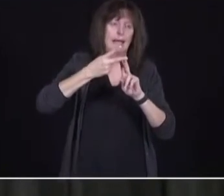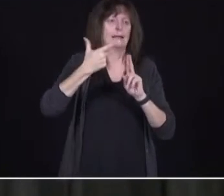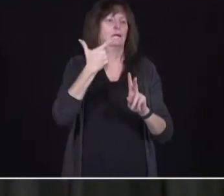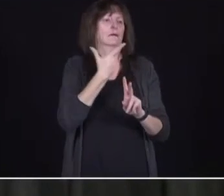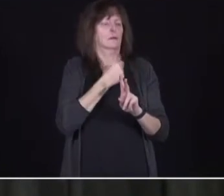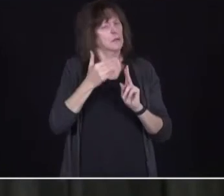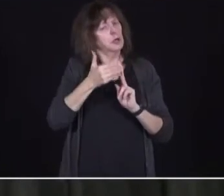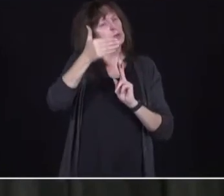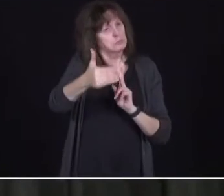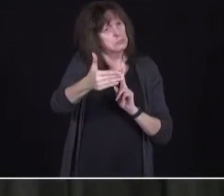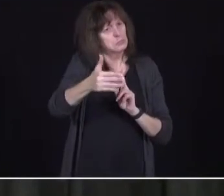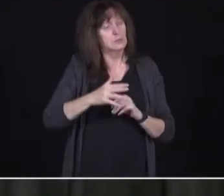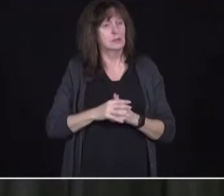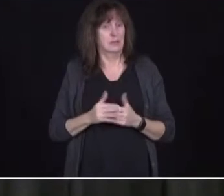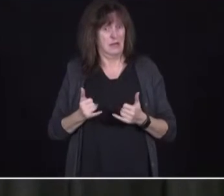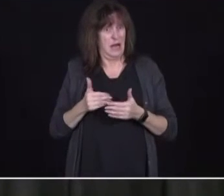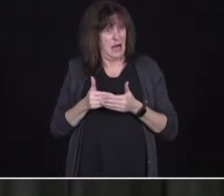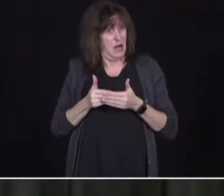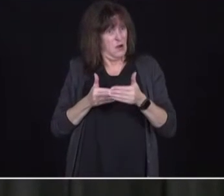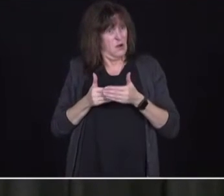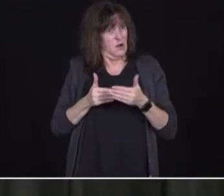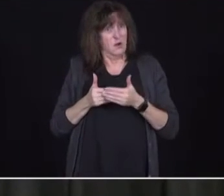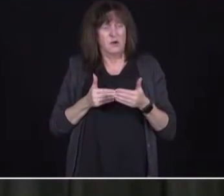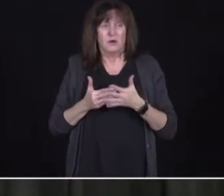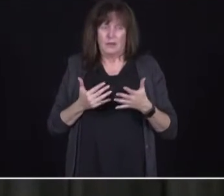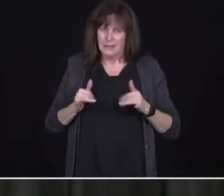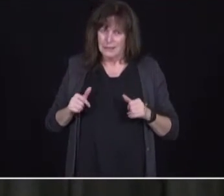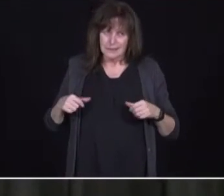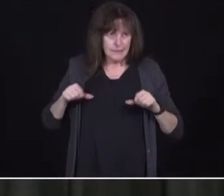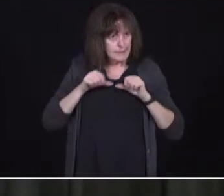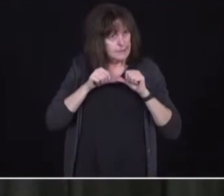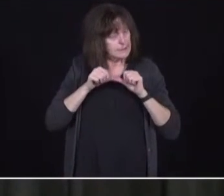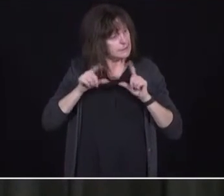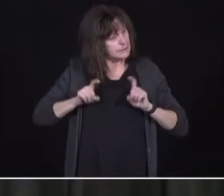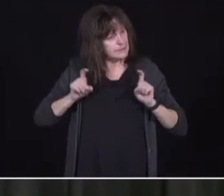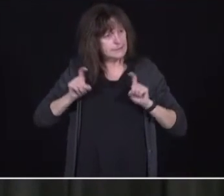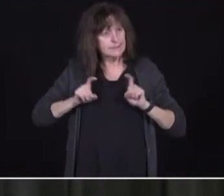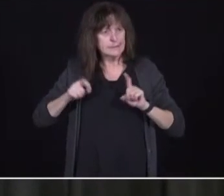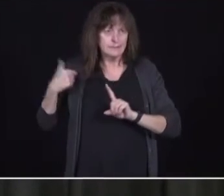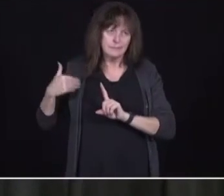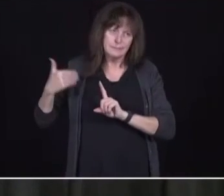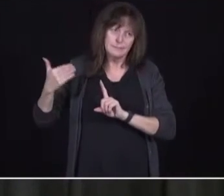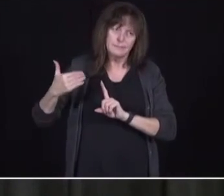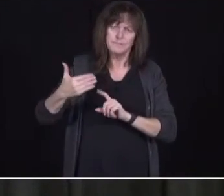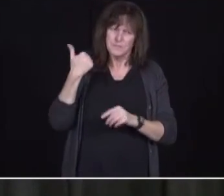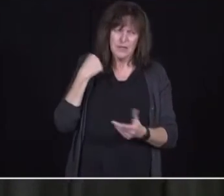first dose. And that will be followed up with the second dose in due course.